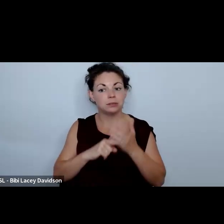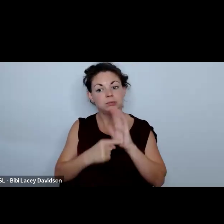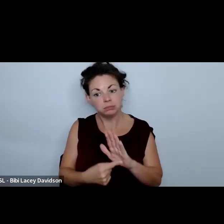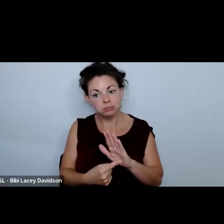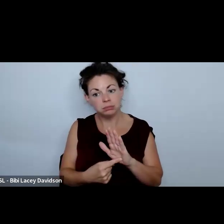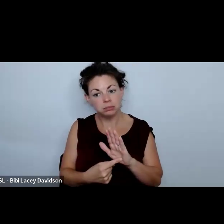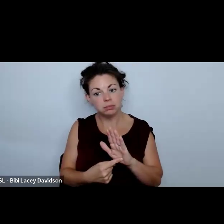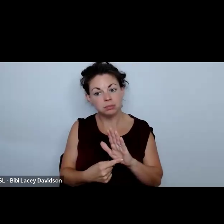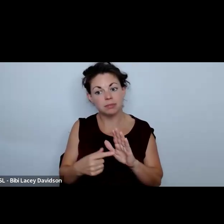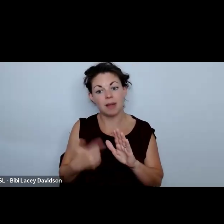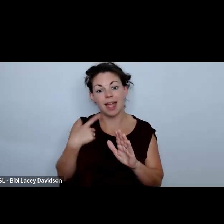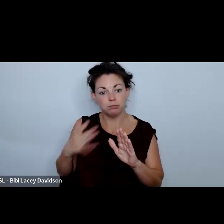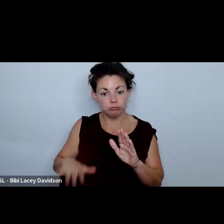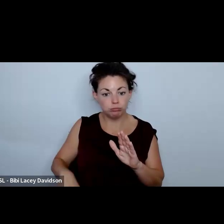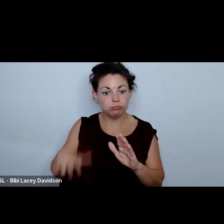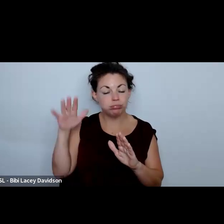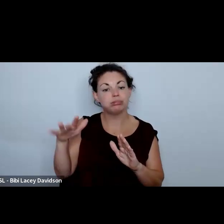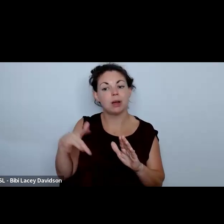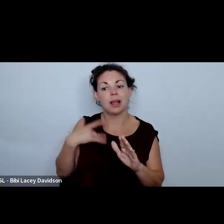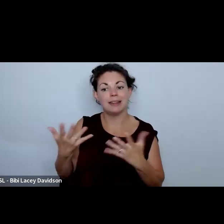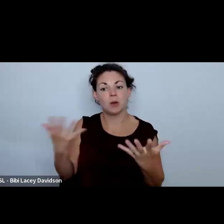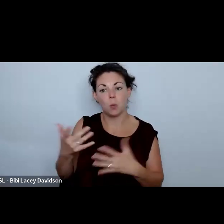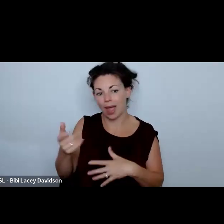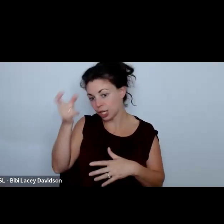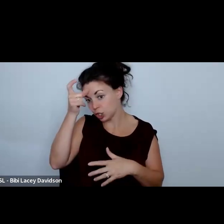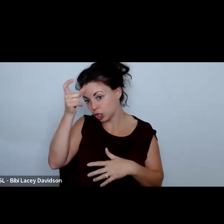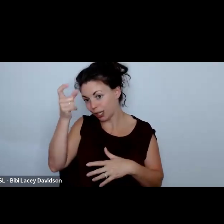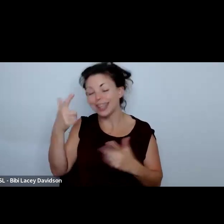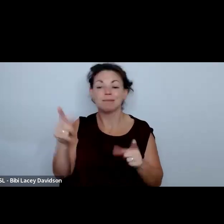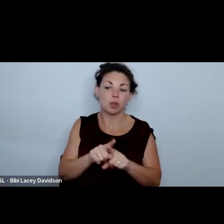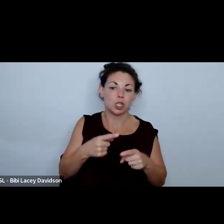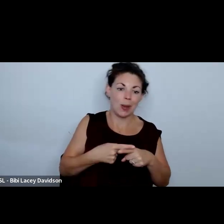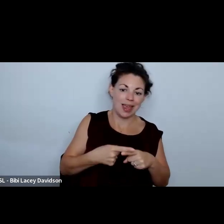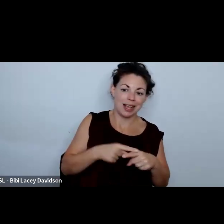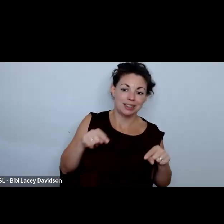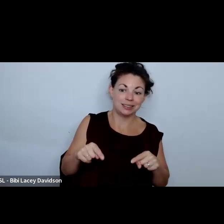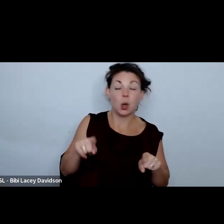at Policy Connect. For the last year I've been working with Clive and Robert, and mainly focusing on transport.